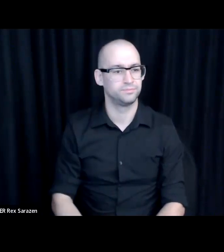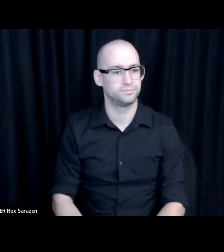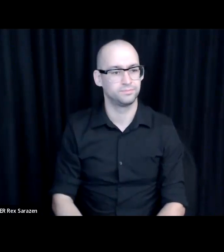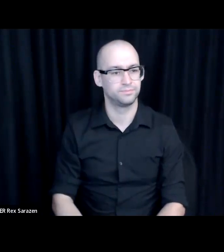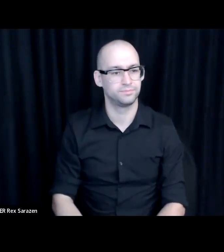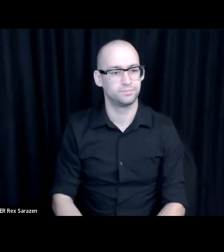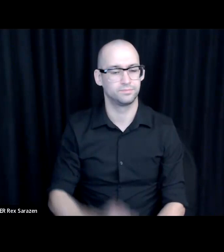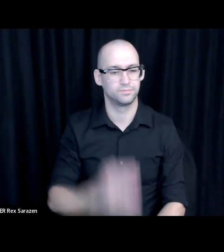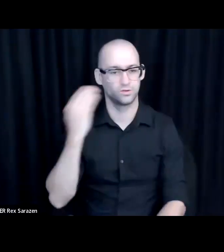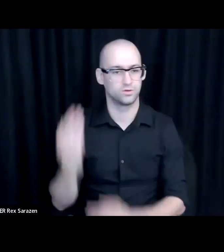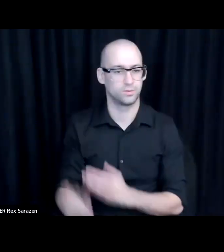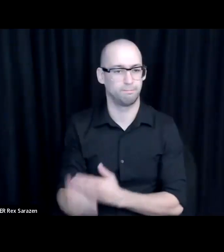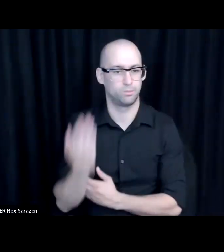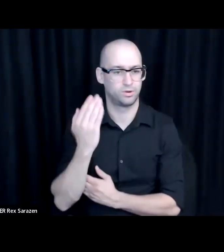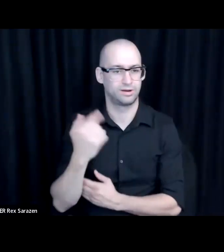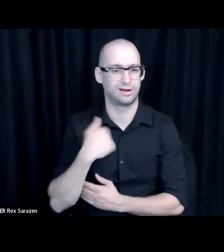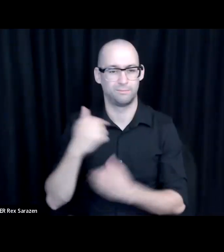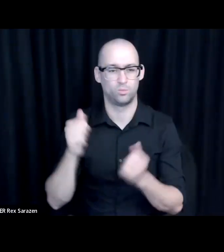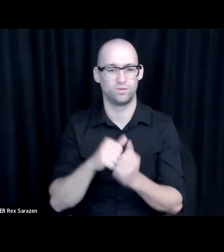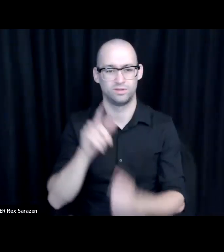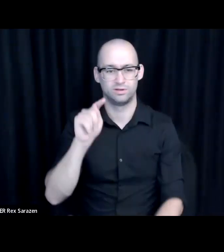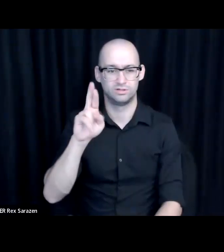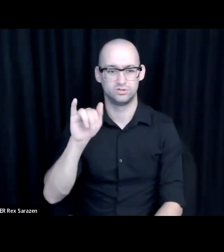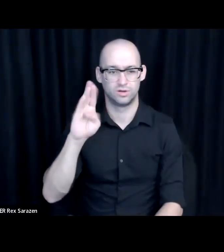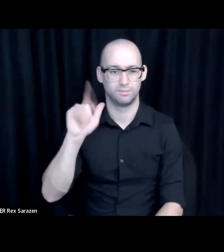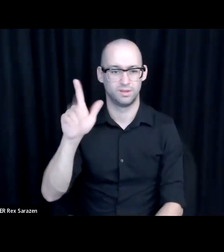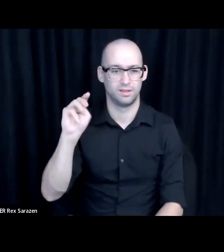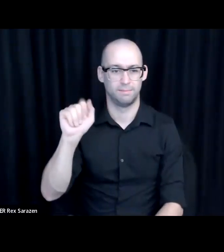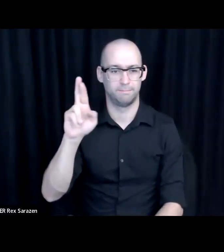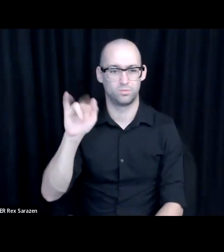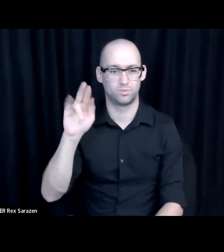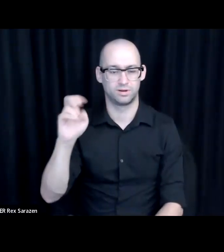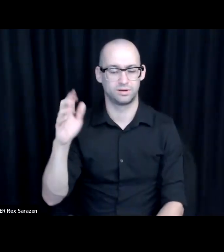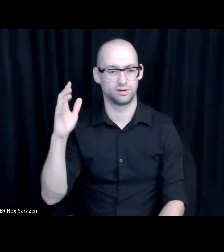Good morning. I'm with the Tribal Marine Collaborative up here in Crescent City and